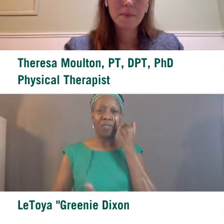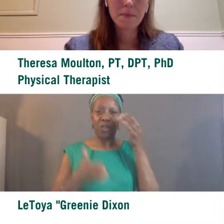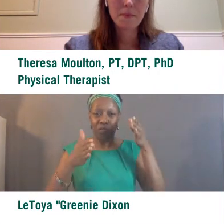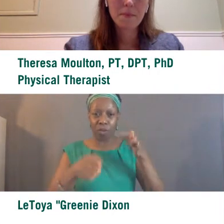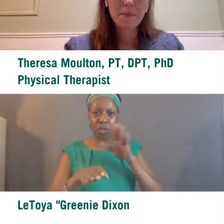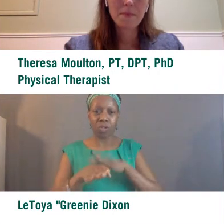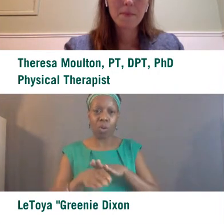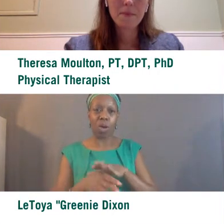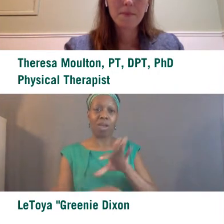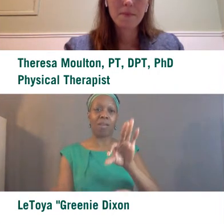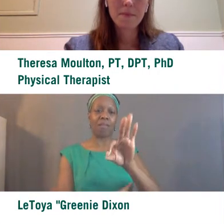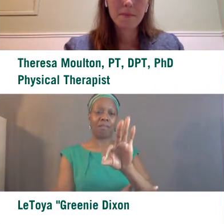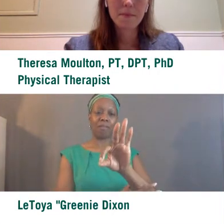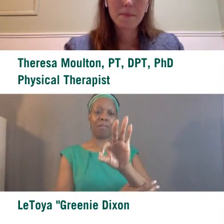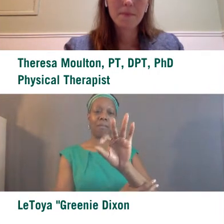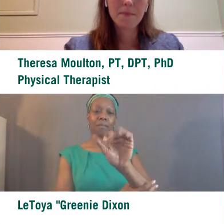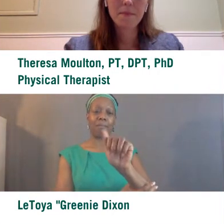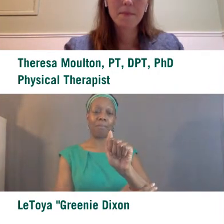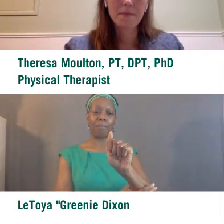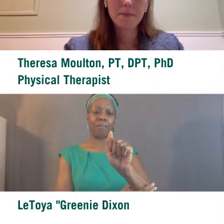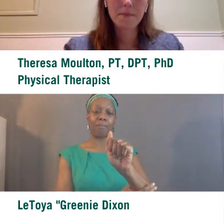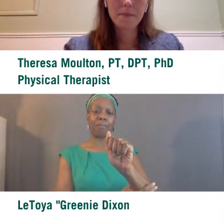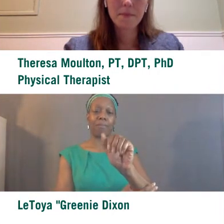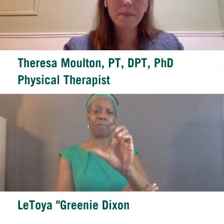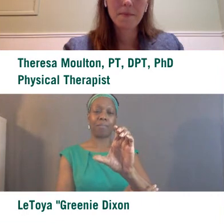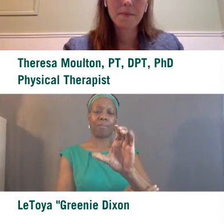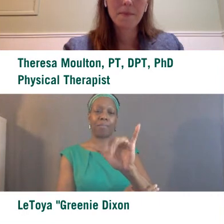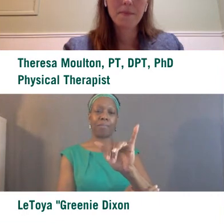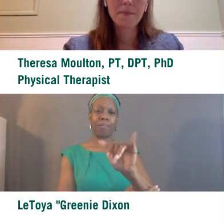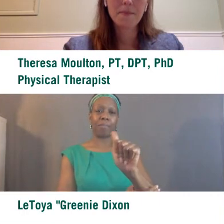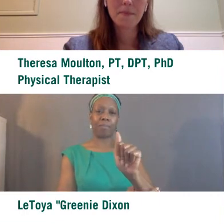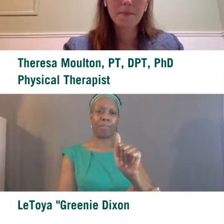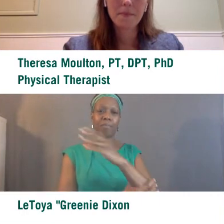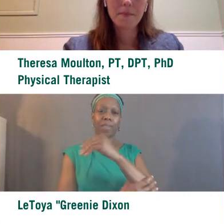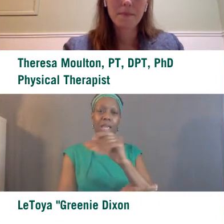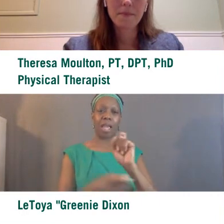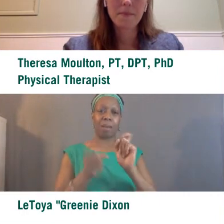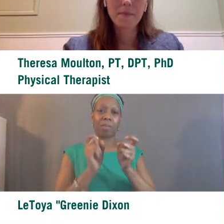of the fascia, Kara any comments or thoughts on that?